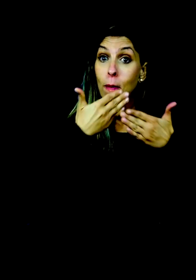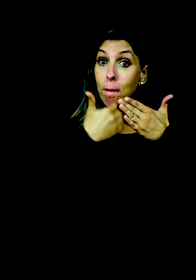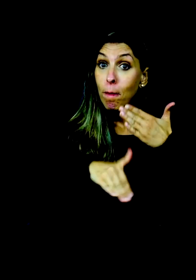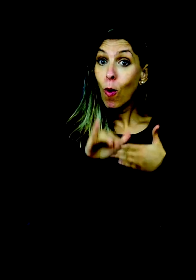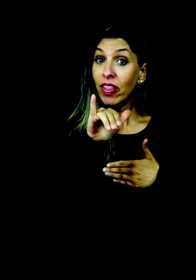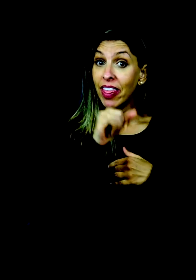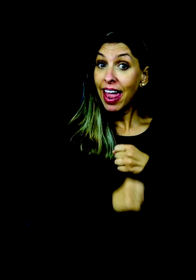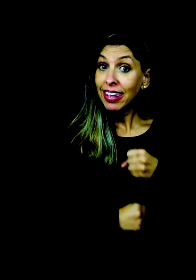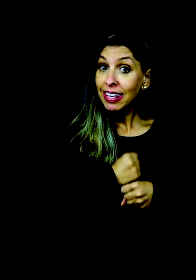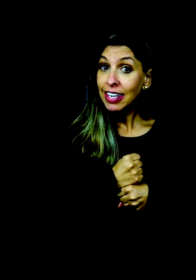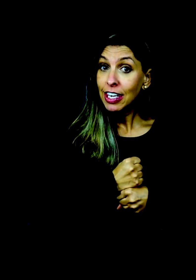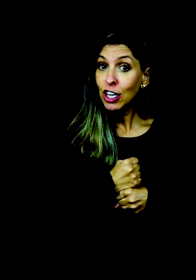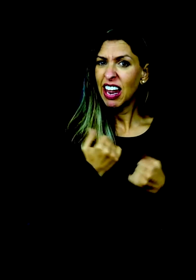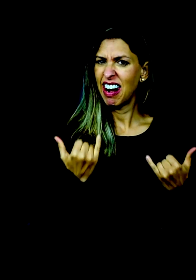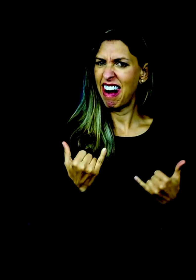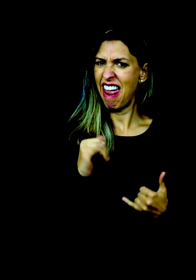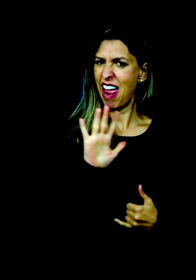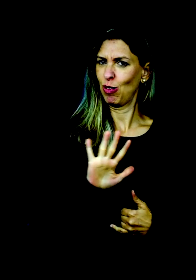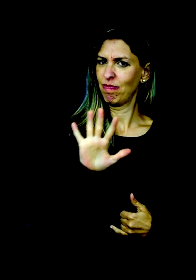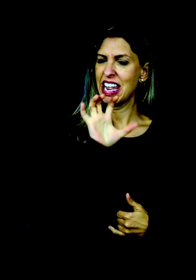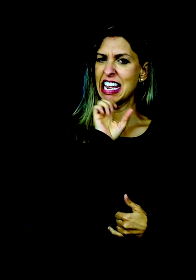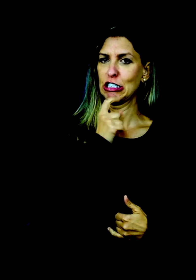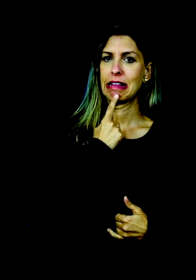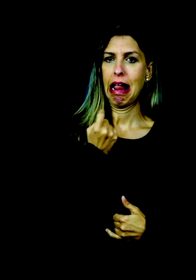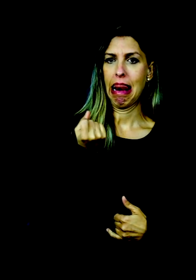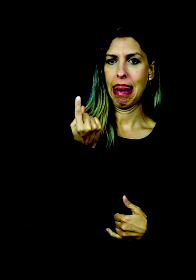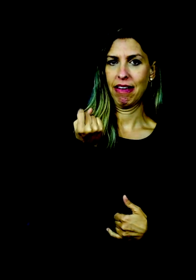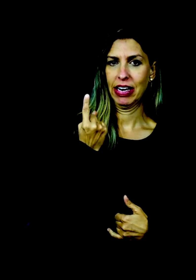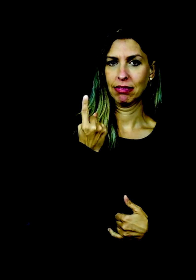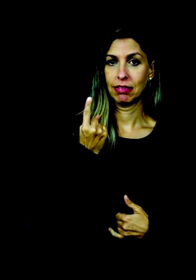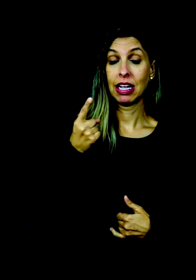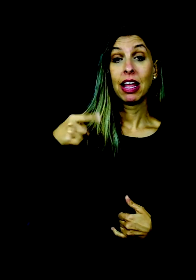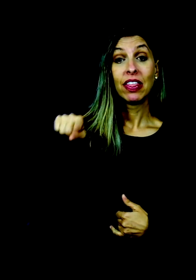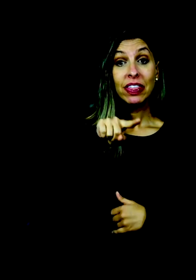now around 11 years old. These